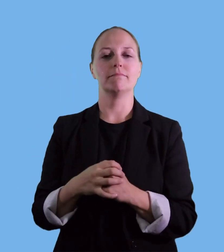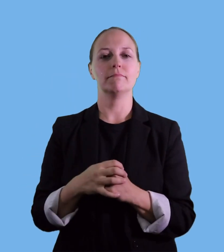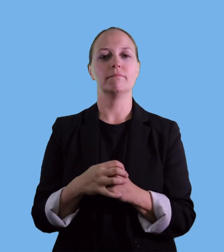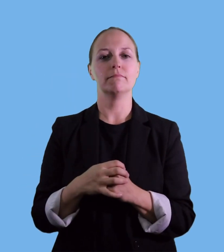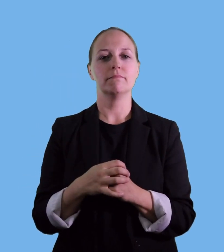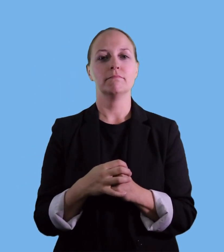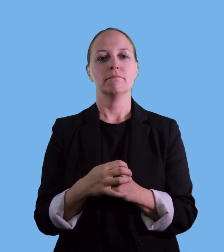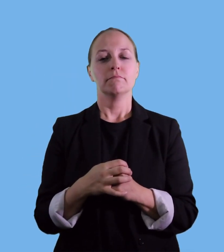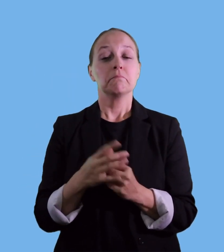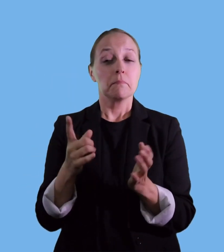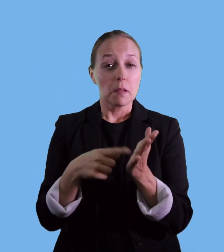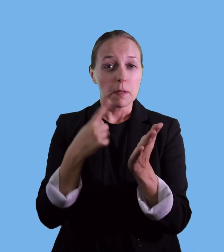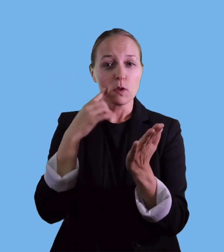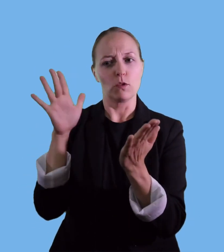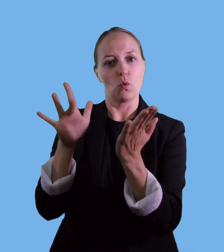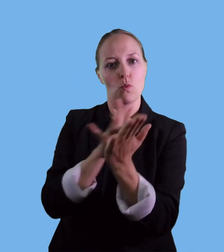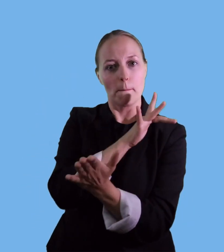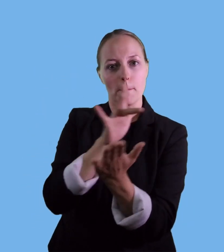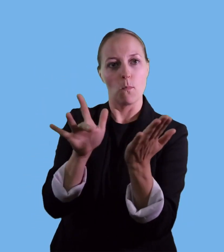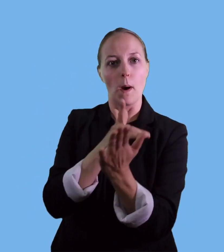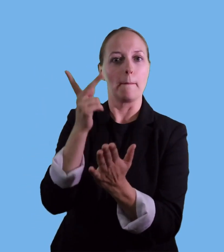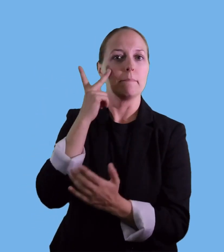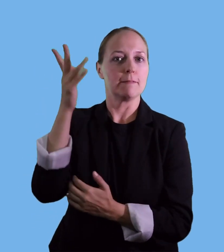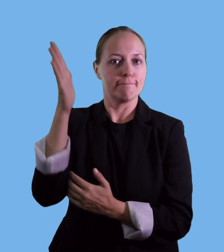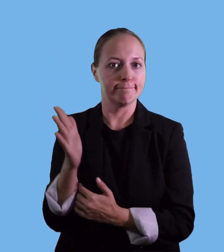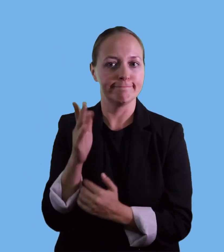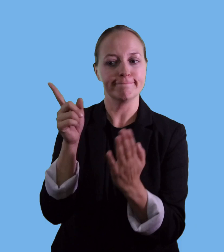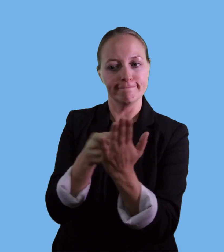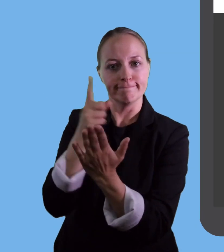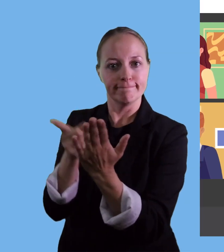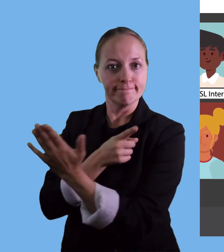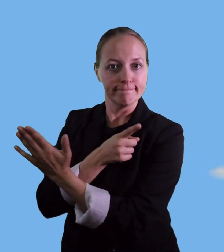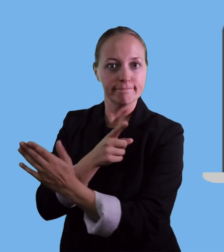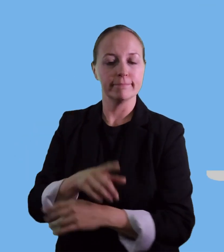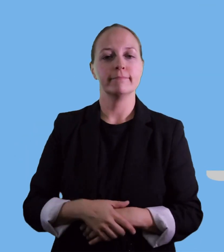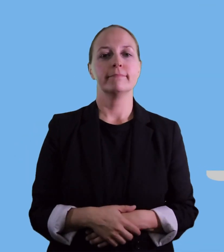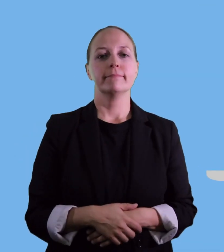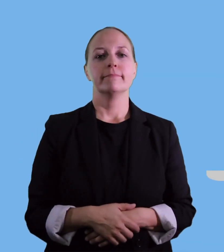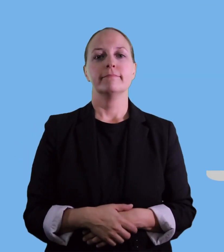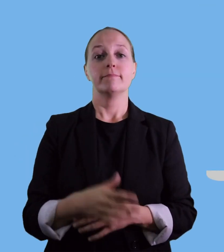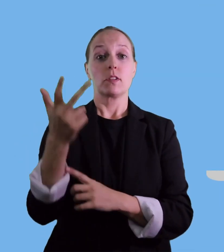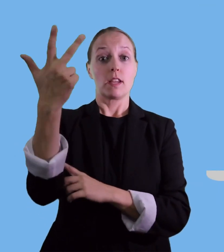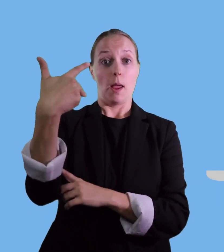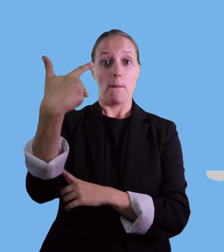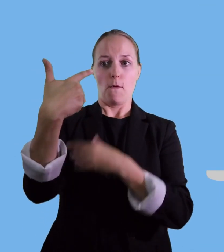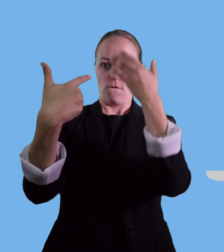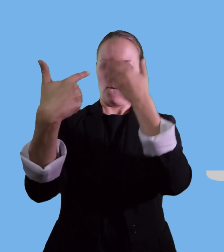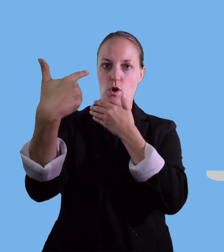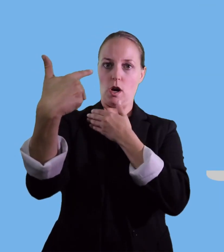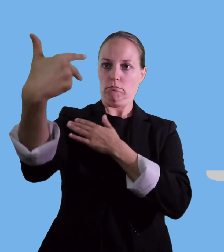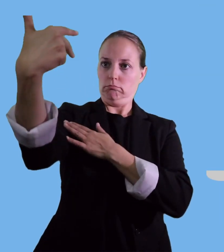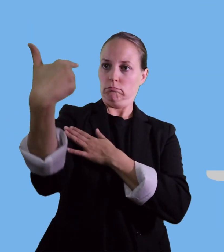You may have to swipe to see all the other participants. Sit directly in front of your camera